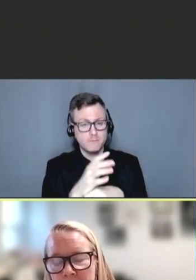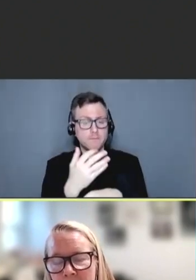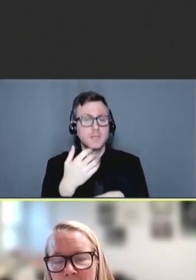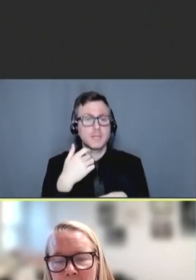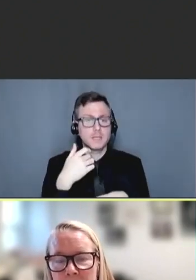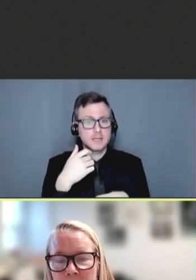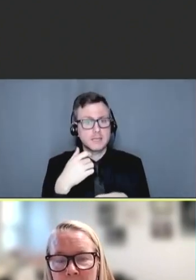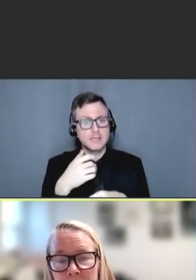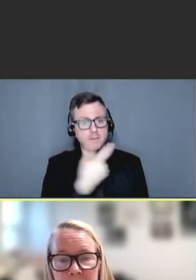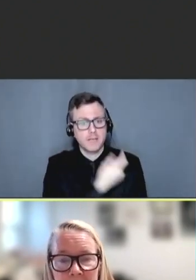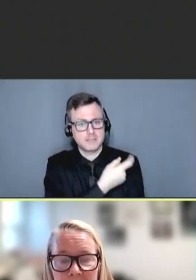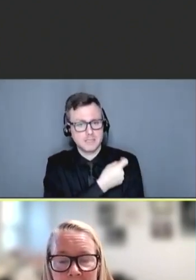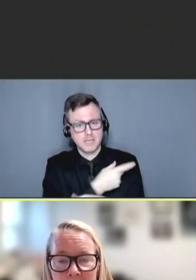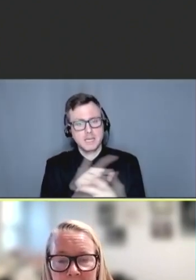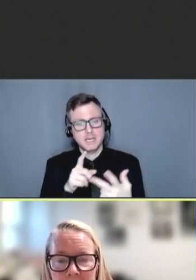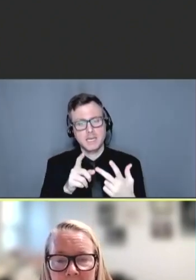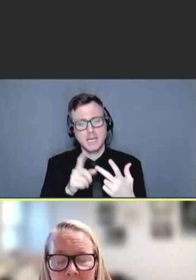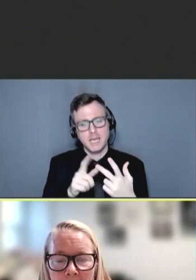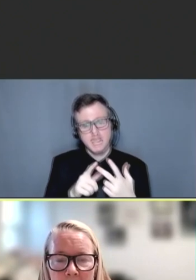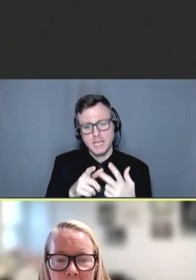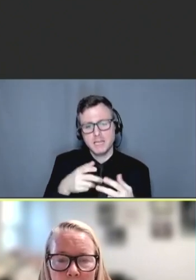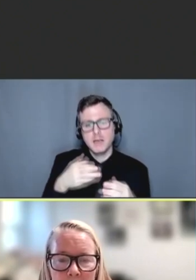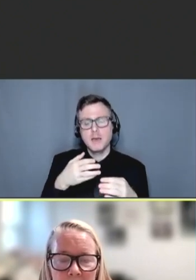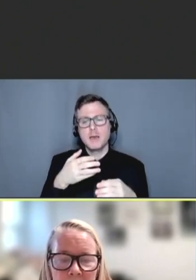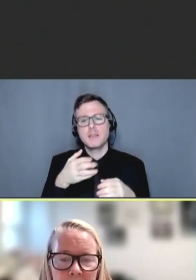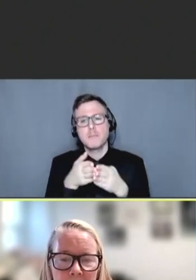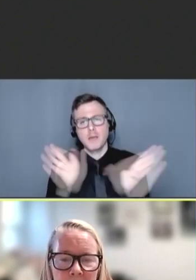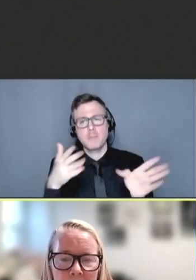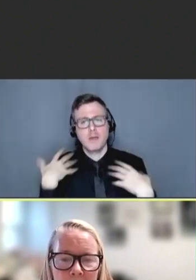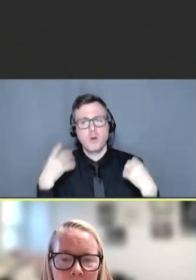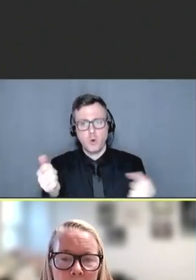So, there's a link to that in our report.